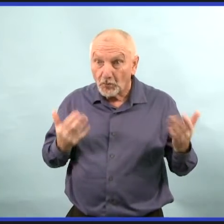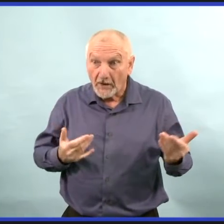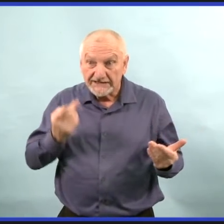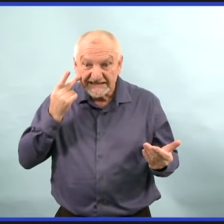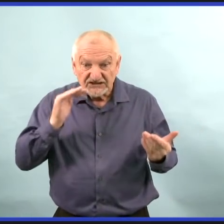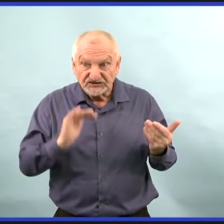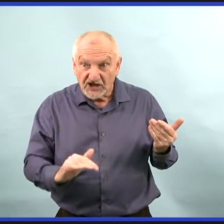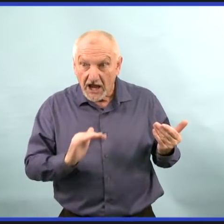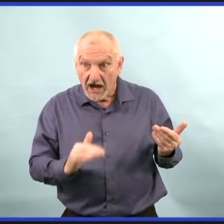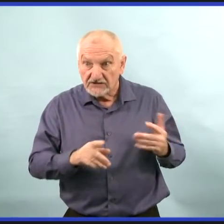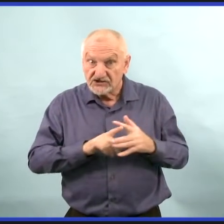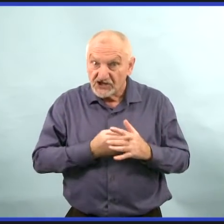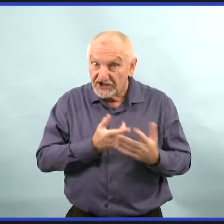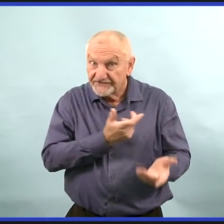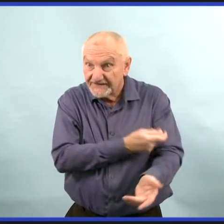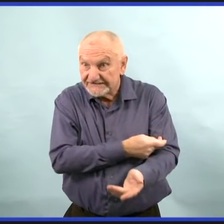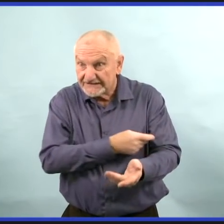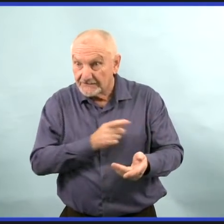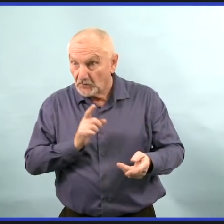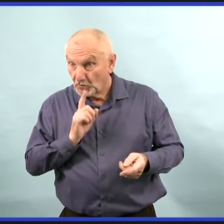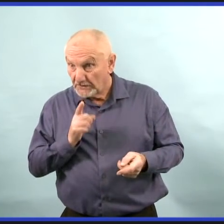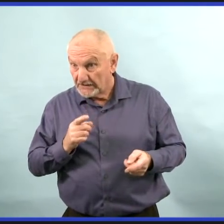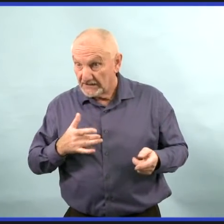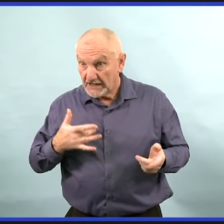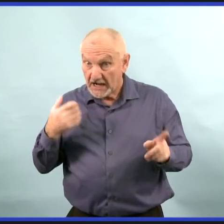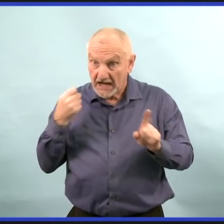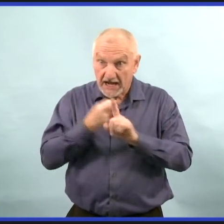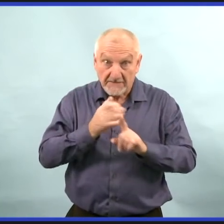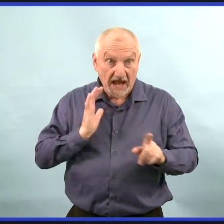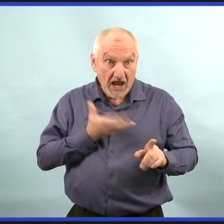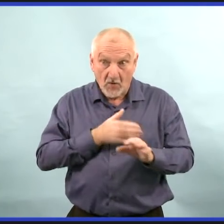something that would be the real difference maker in terms of uh you know our fight